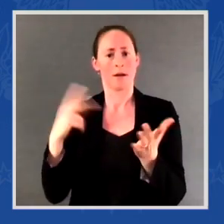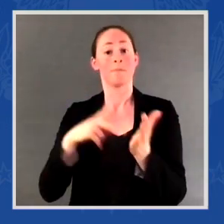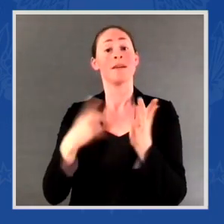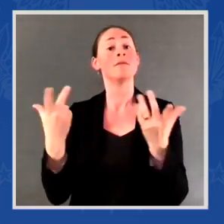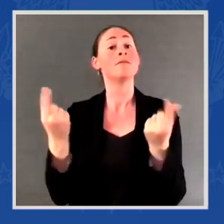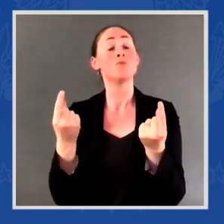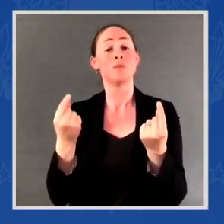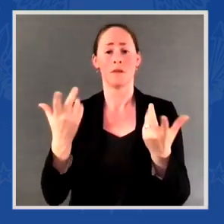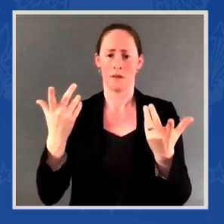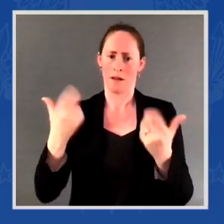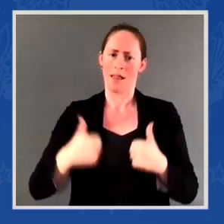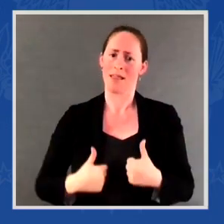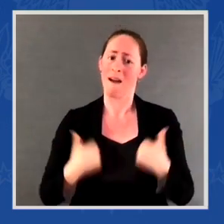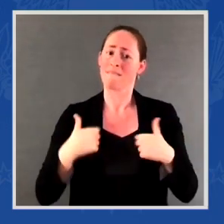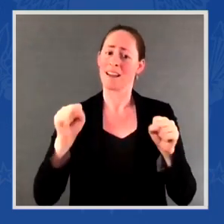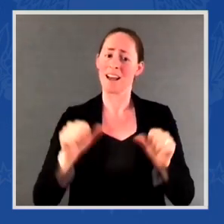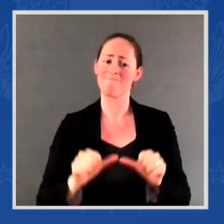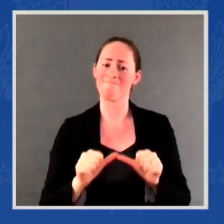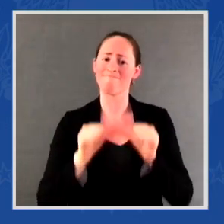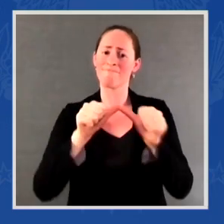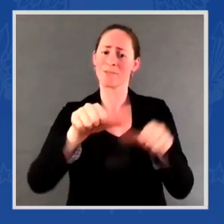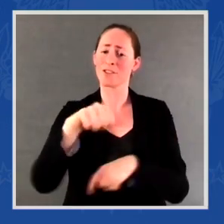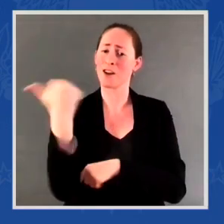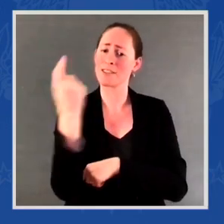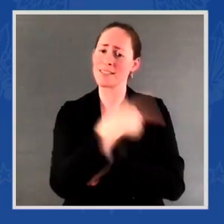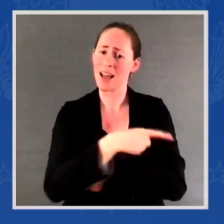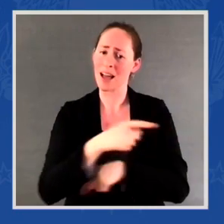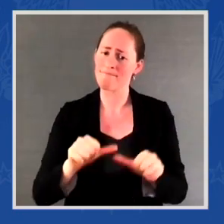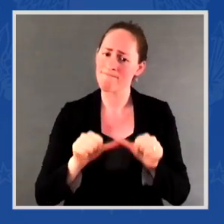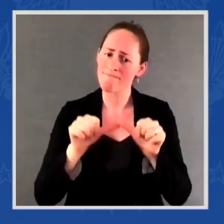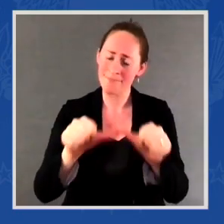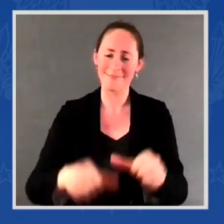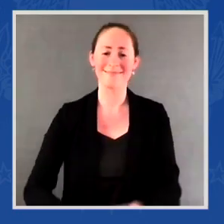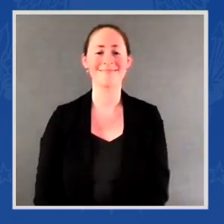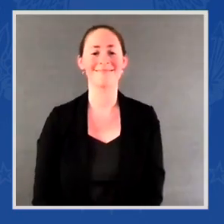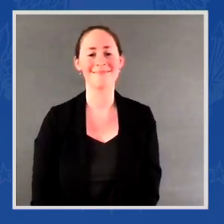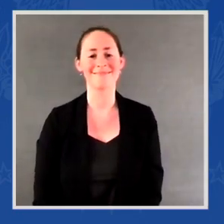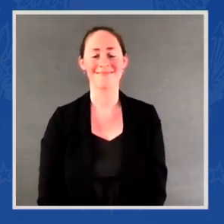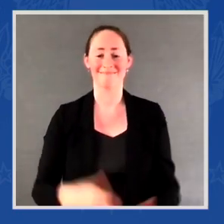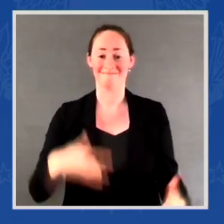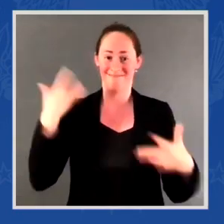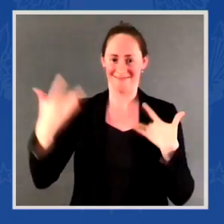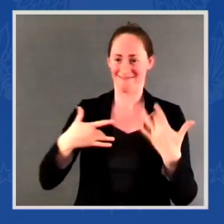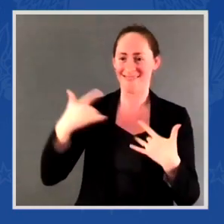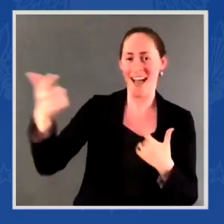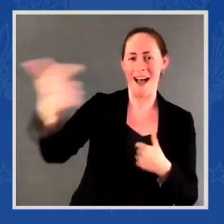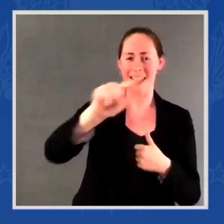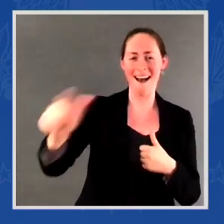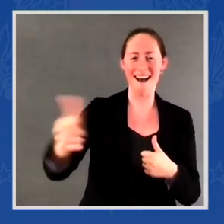Many of us celebrated when it was our turn to get vaccinated and pledged to do whatever it took to ensure we kept our community safe.